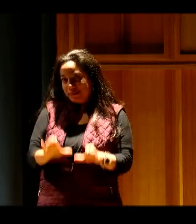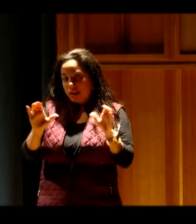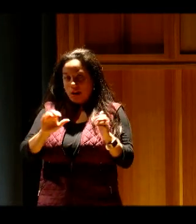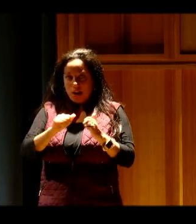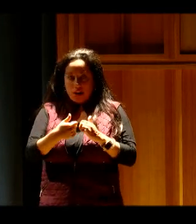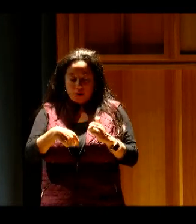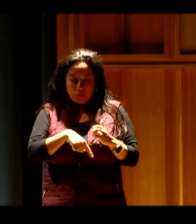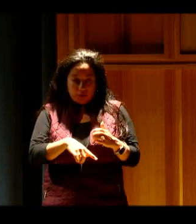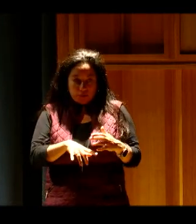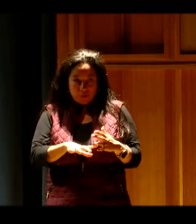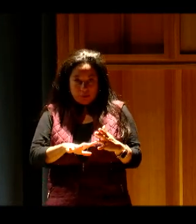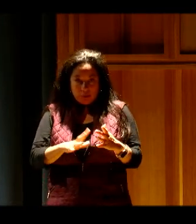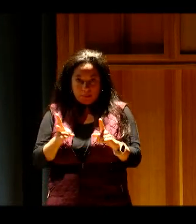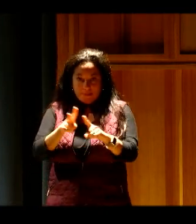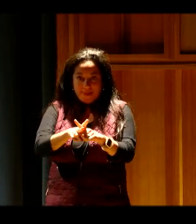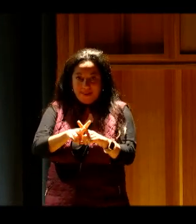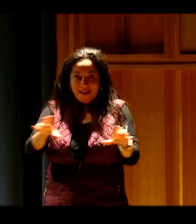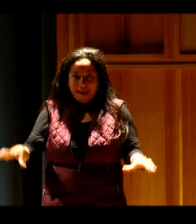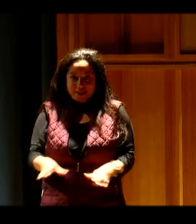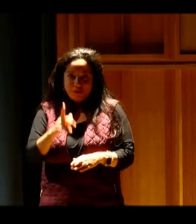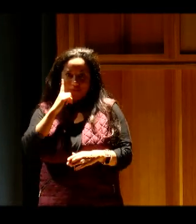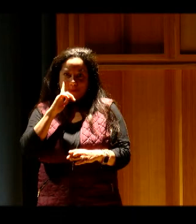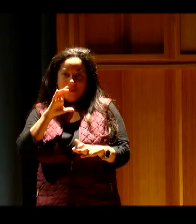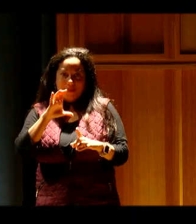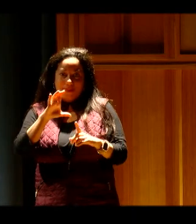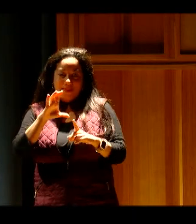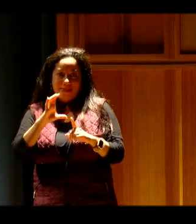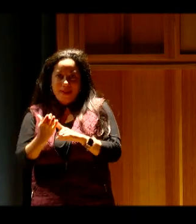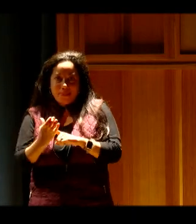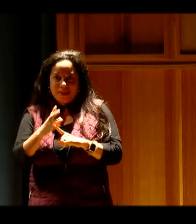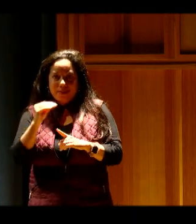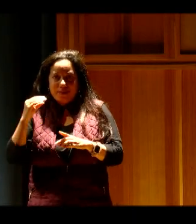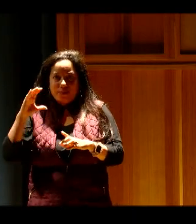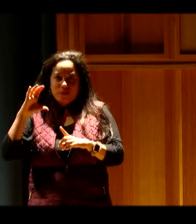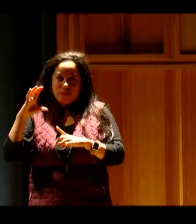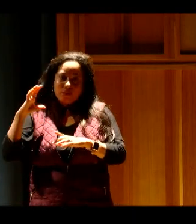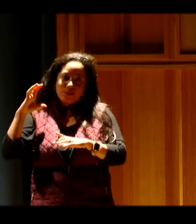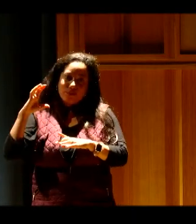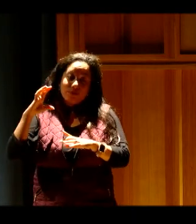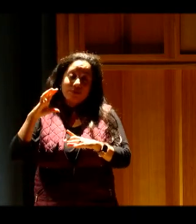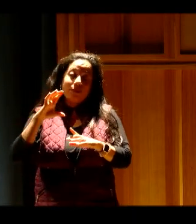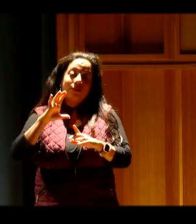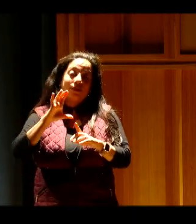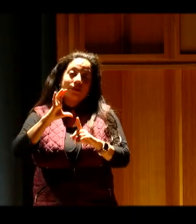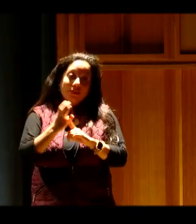And it's useful I think to have a communal understanding of what is meant by climate action we heard